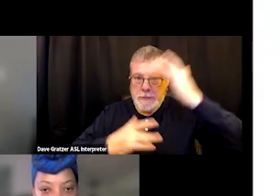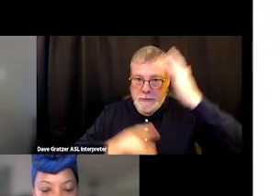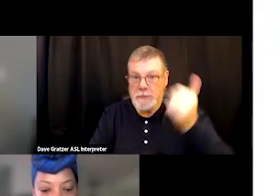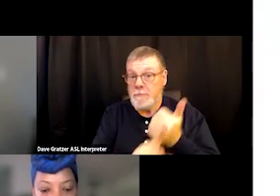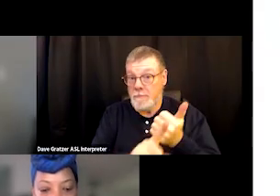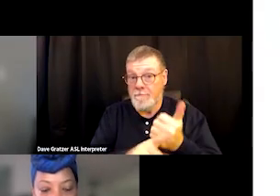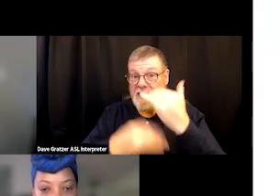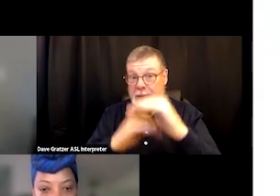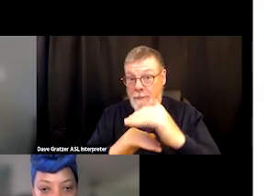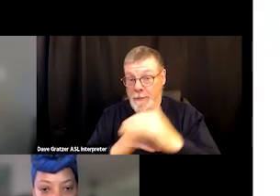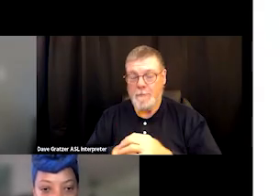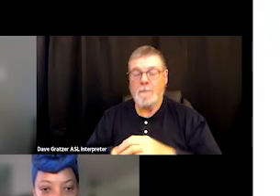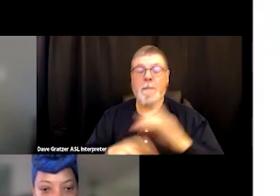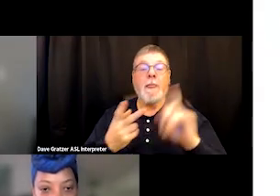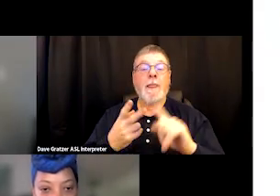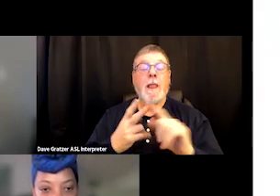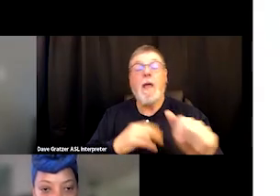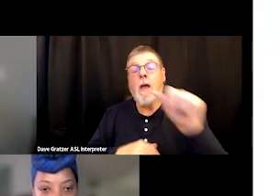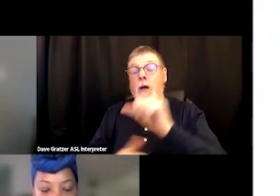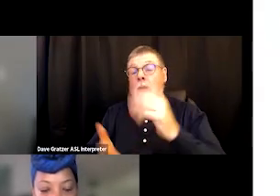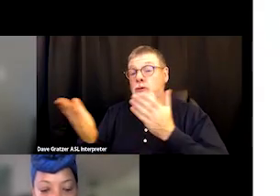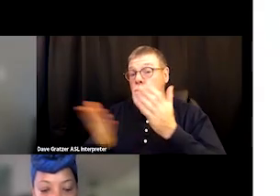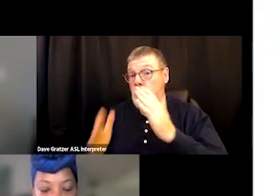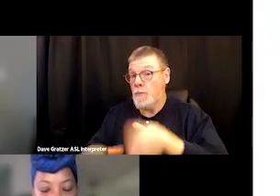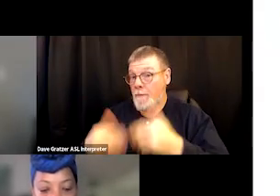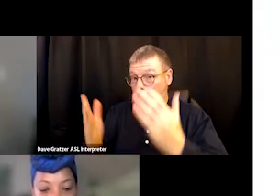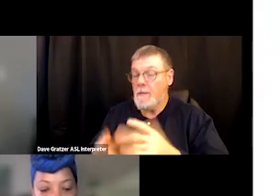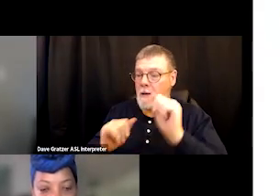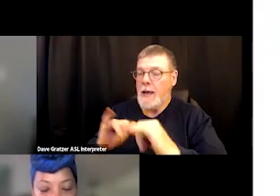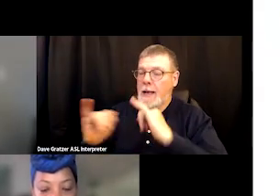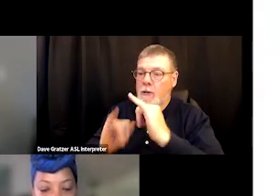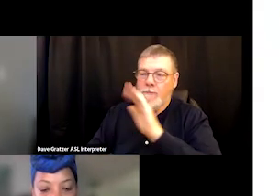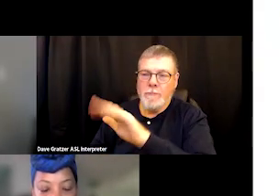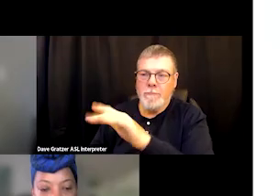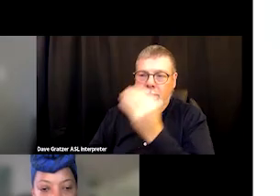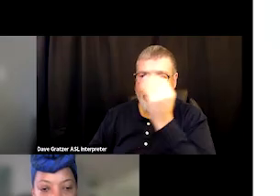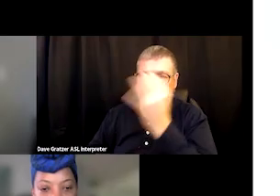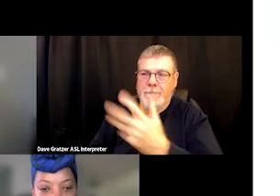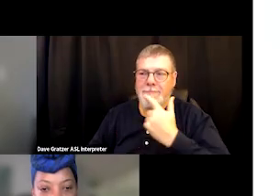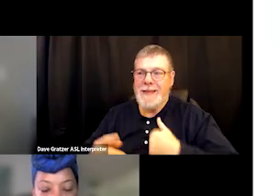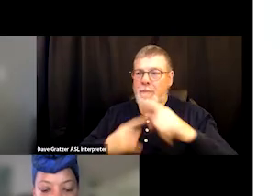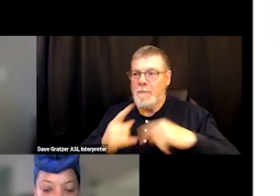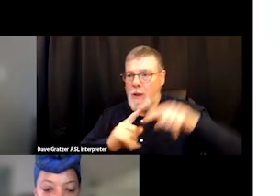they may have another service provider that they're working with, that you're able to interview and get information to include in the MSR